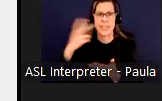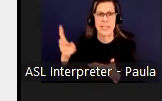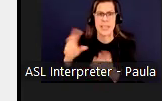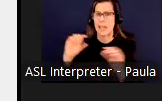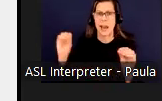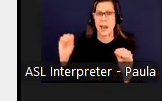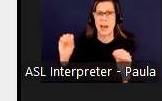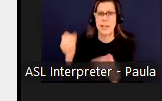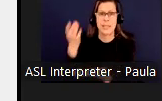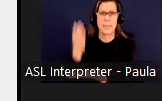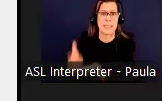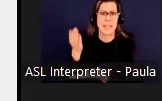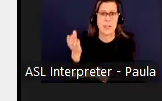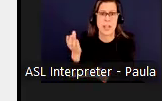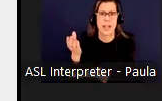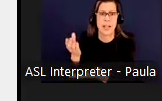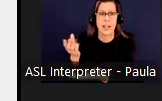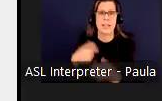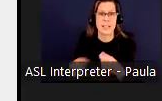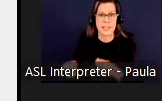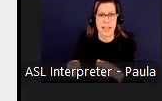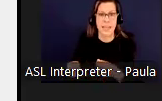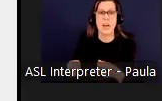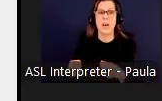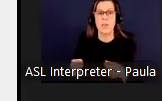rather it's unsubstantiated could not be substantiated.